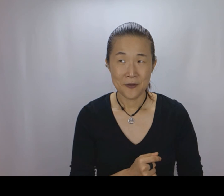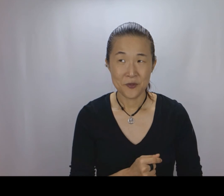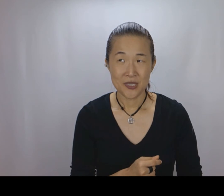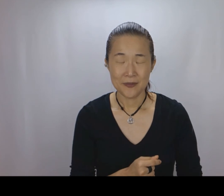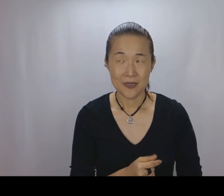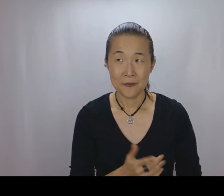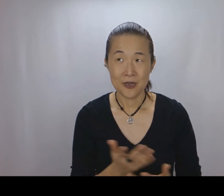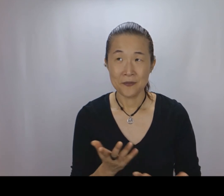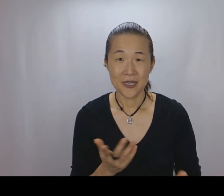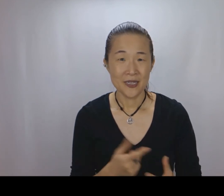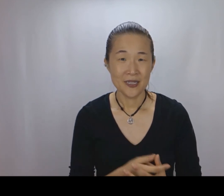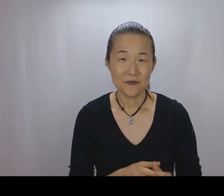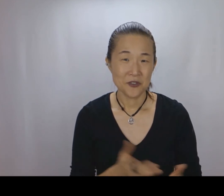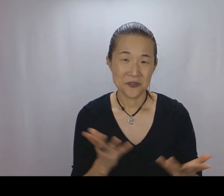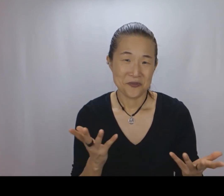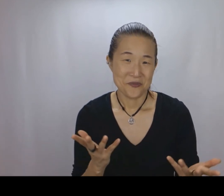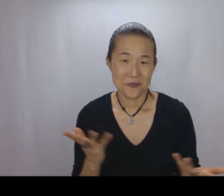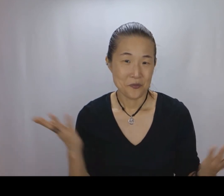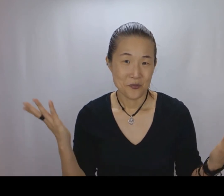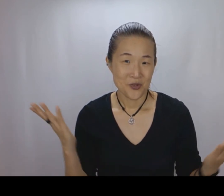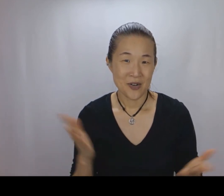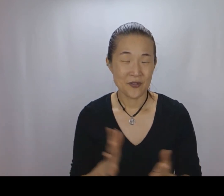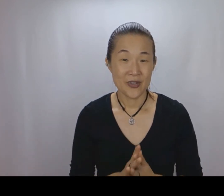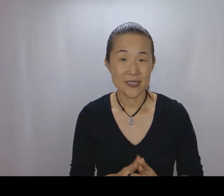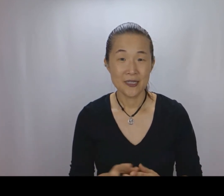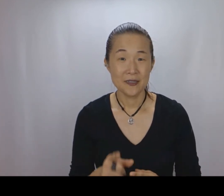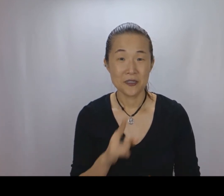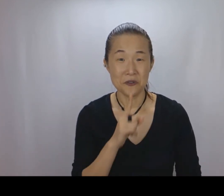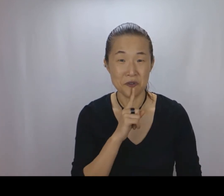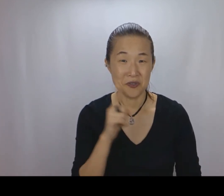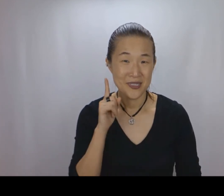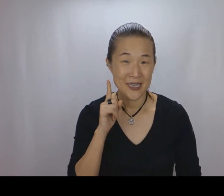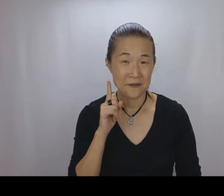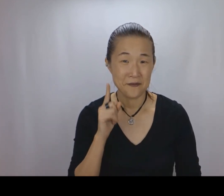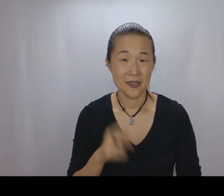We've just never updated it for whatever reason. So, deaf.